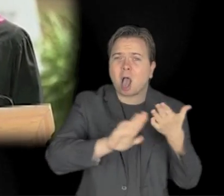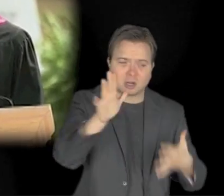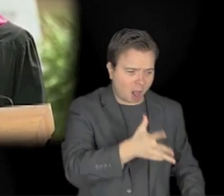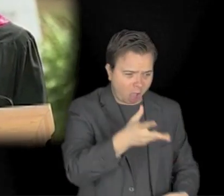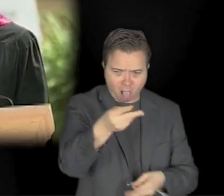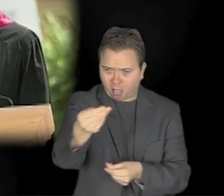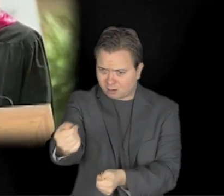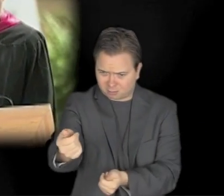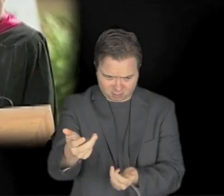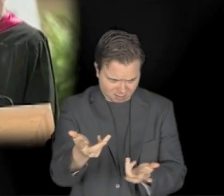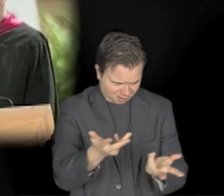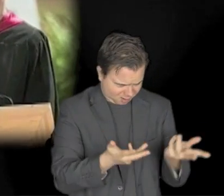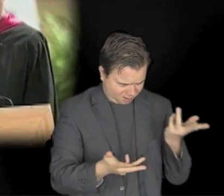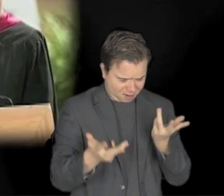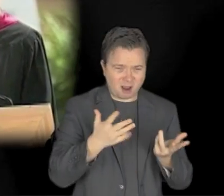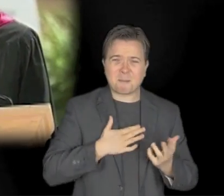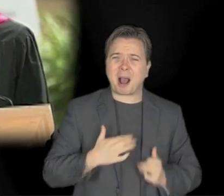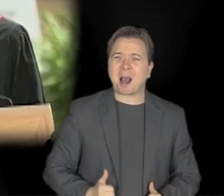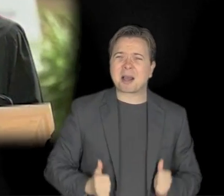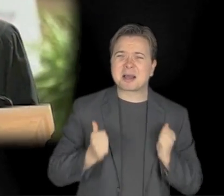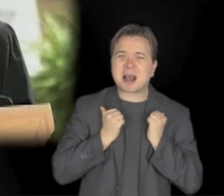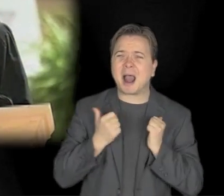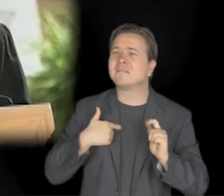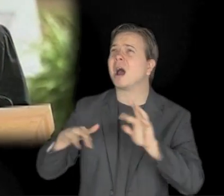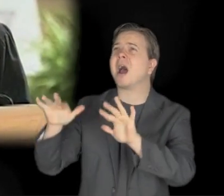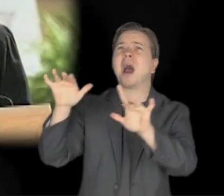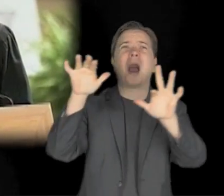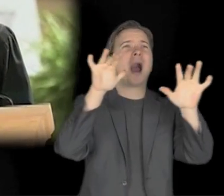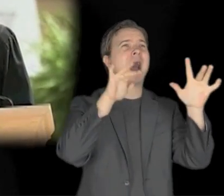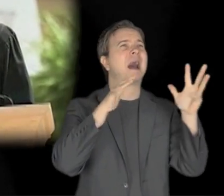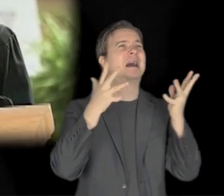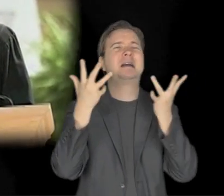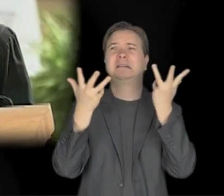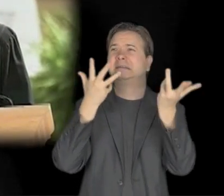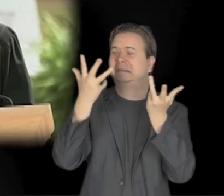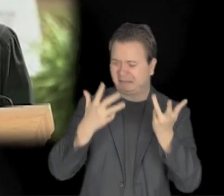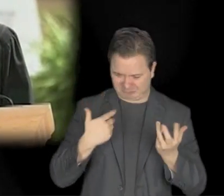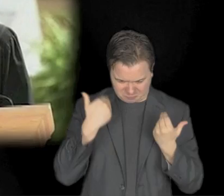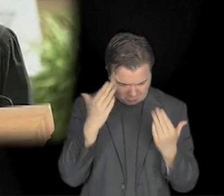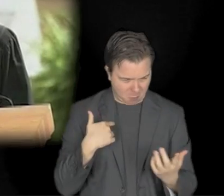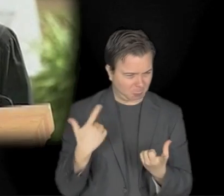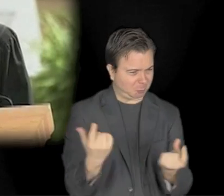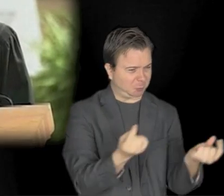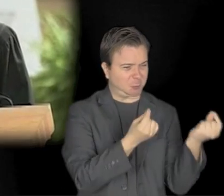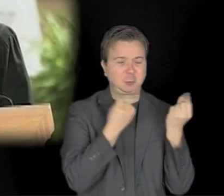I had no idea what I wanted to do with my life and no idea how college was going to help me figure it out.